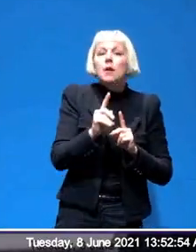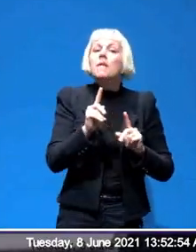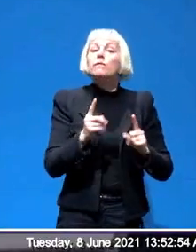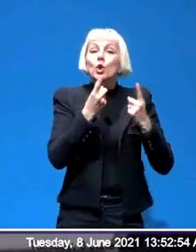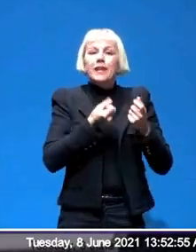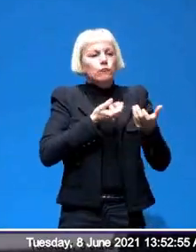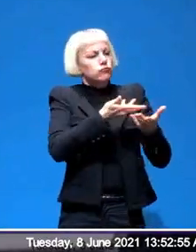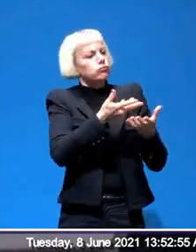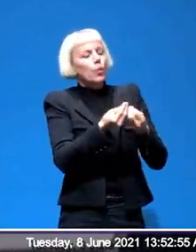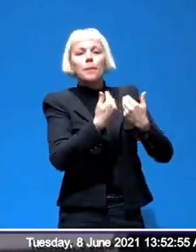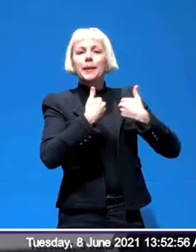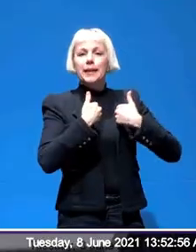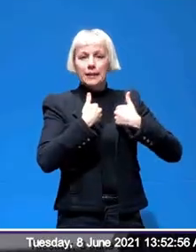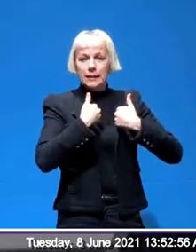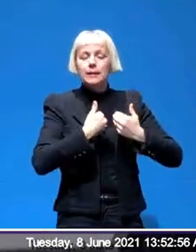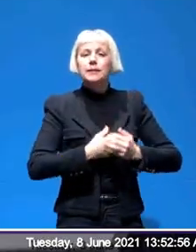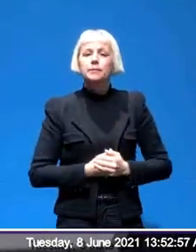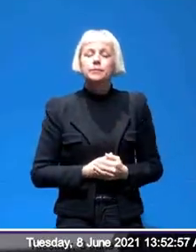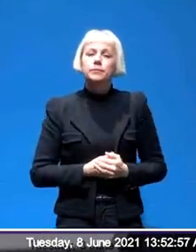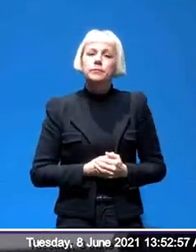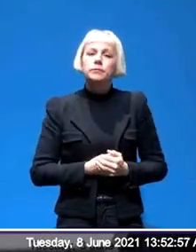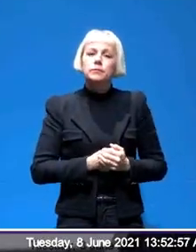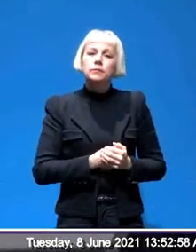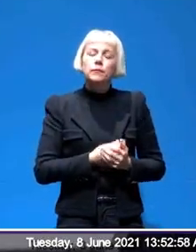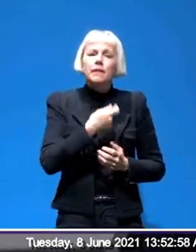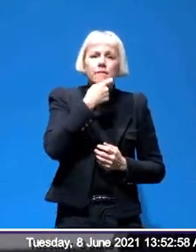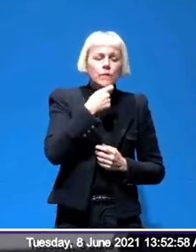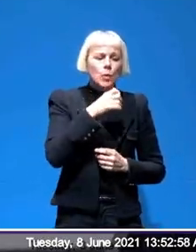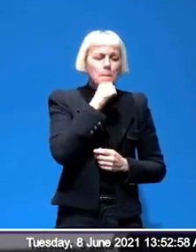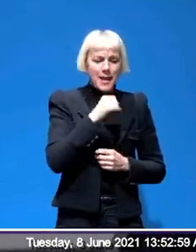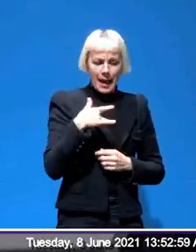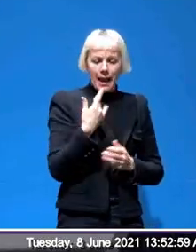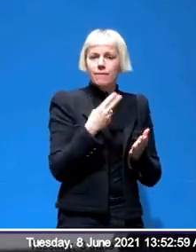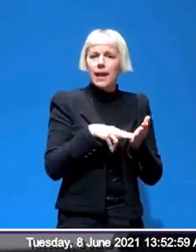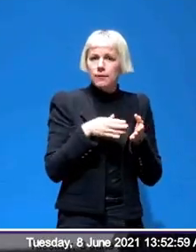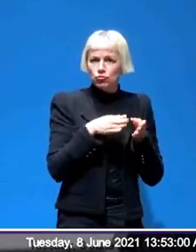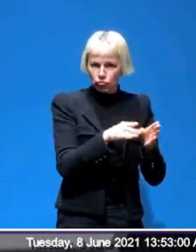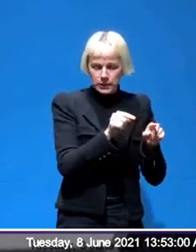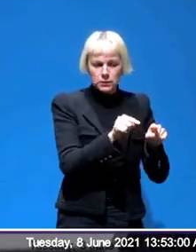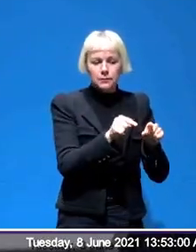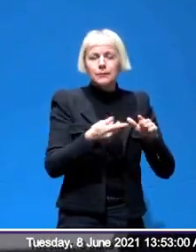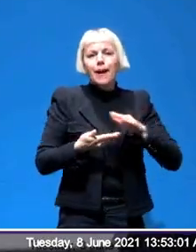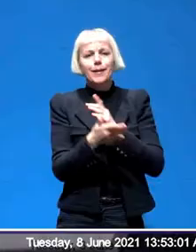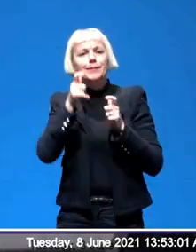Some --- a couple of the men at N Street were under guardianship, under